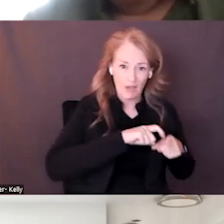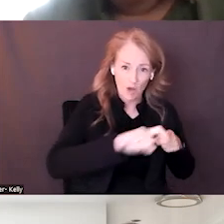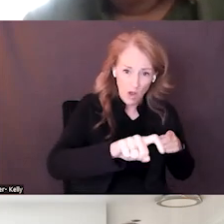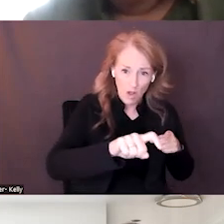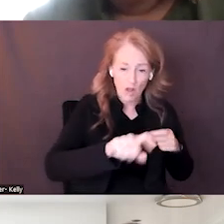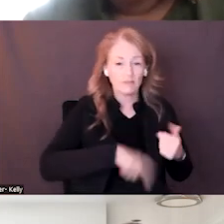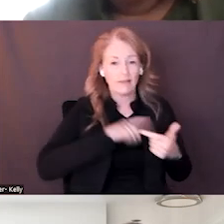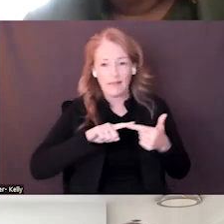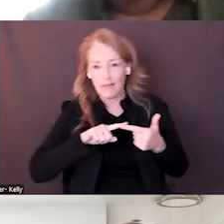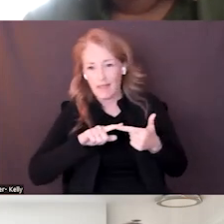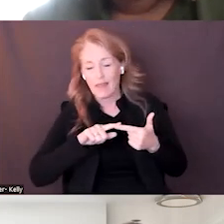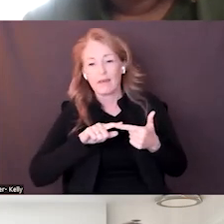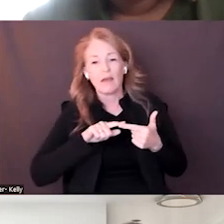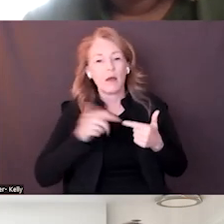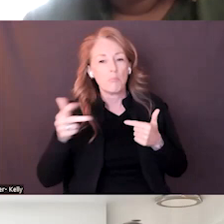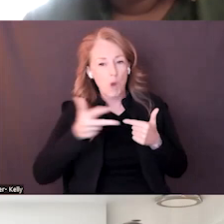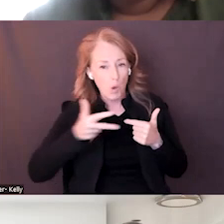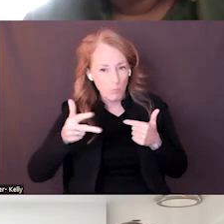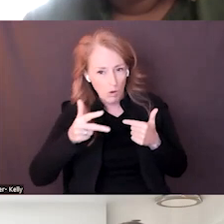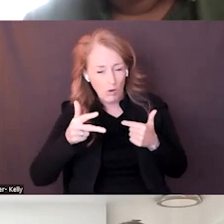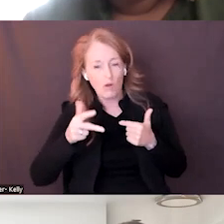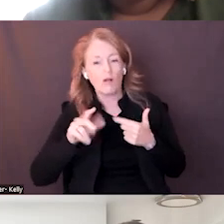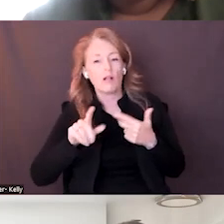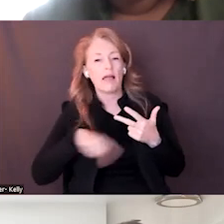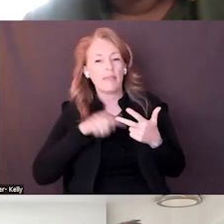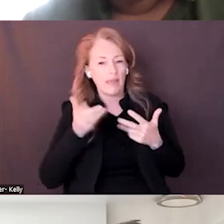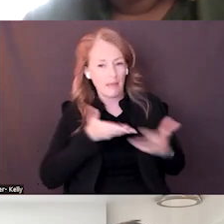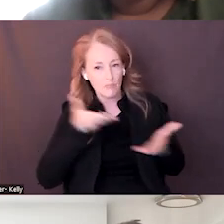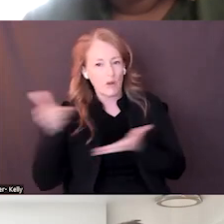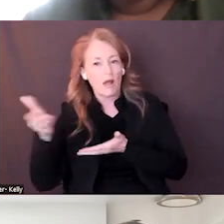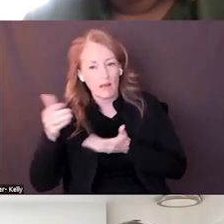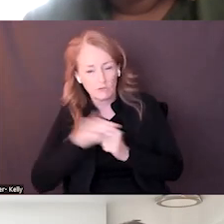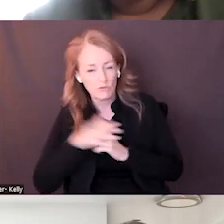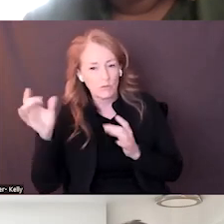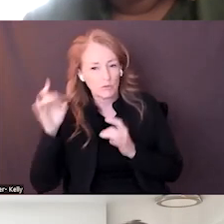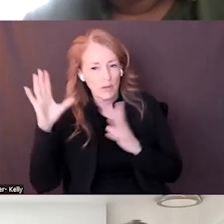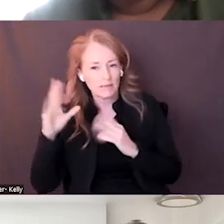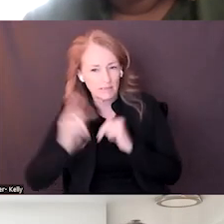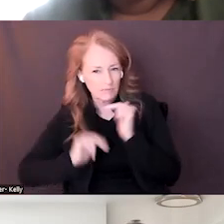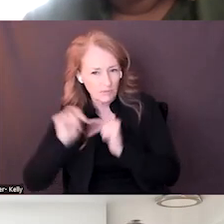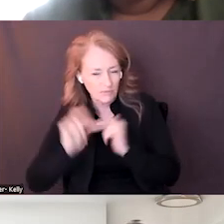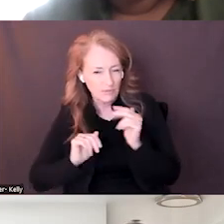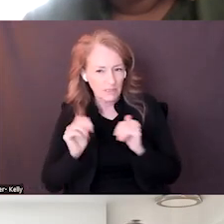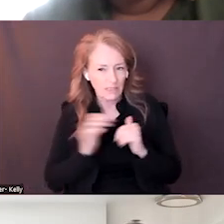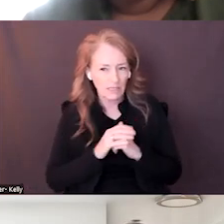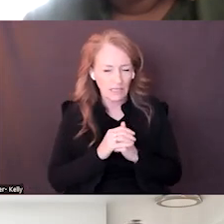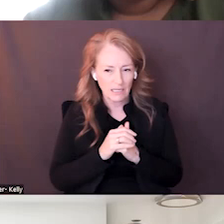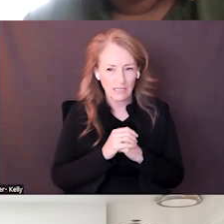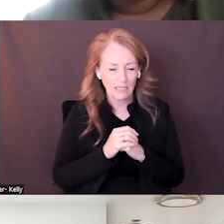WHO THEN WENT TO THE CRISIS FACILITY AND WHAT PERCENT OF PEOPLE WHO ARRIVE BY MOBILE DISCHARGE TO THE COMMUNITY.